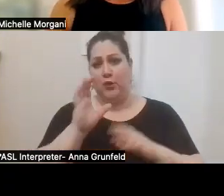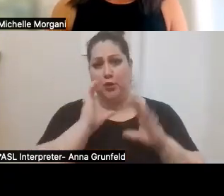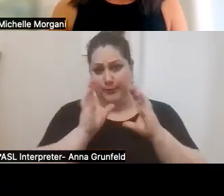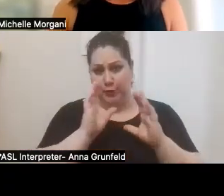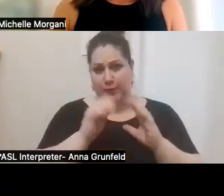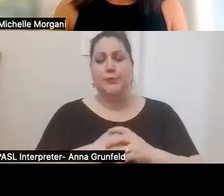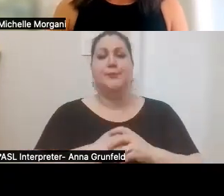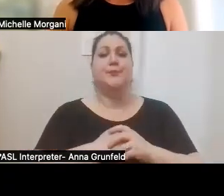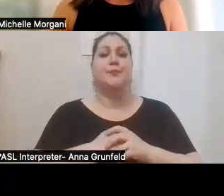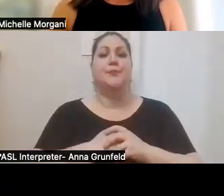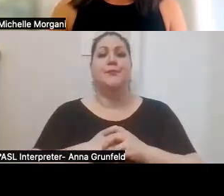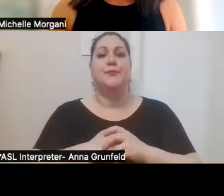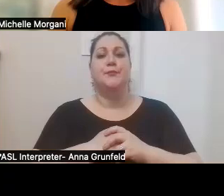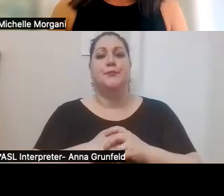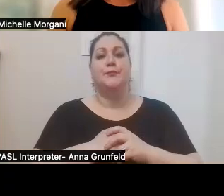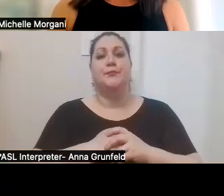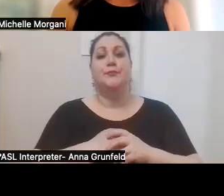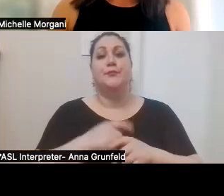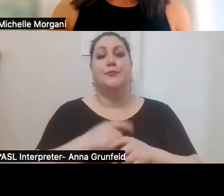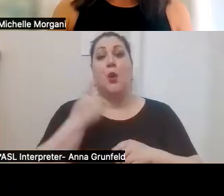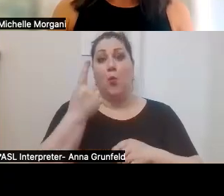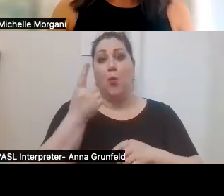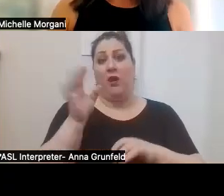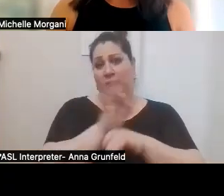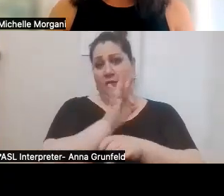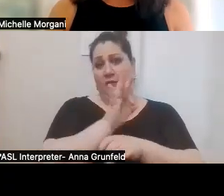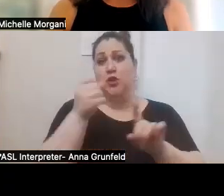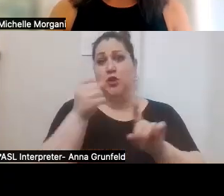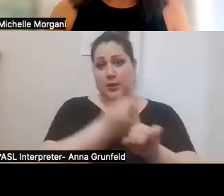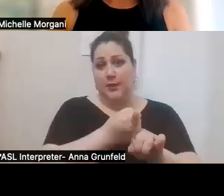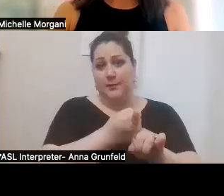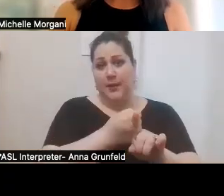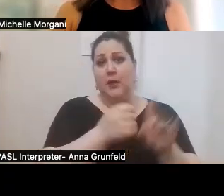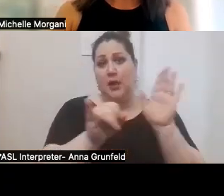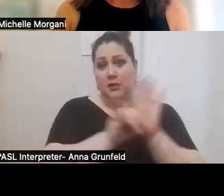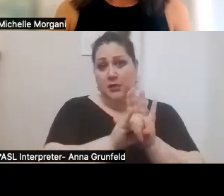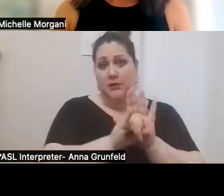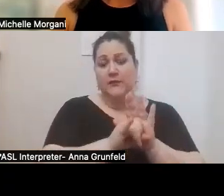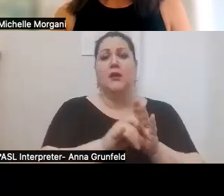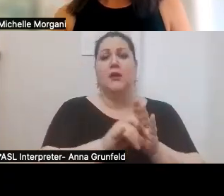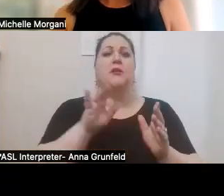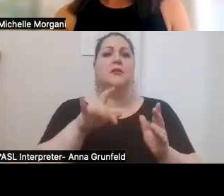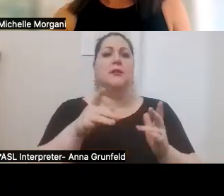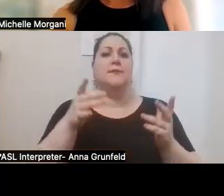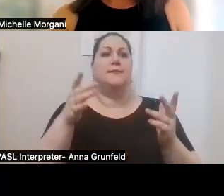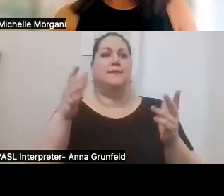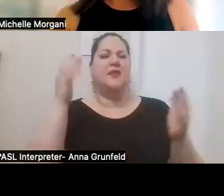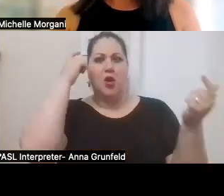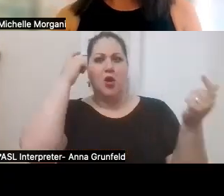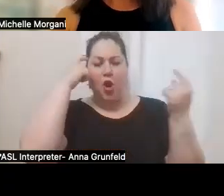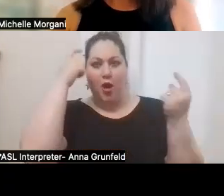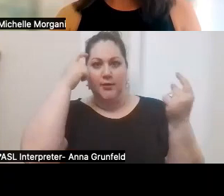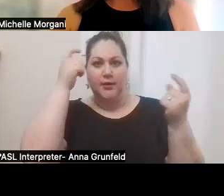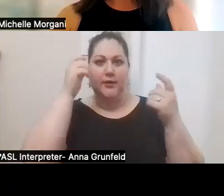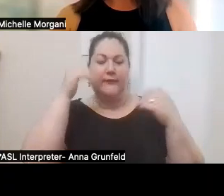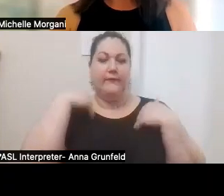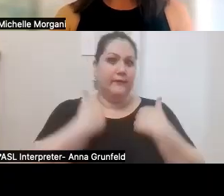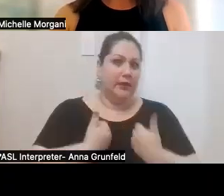They're one of their functional impacts that they have also indicated as the cognitive fatigue and often that comes with the translation between